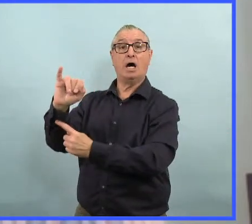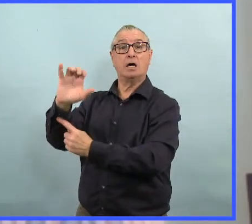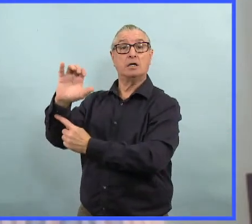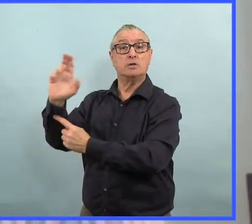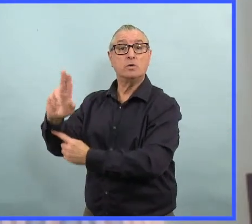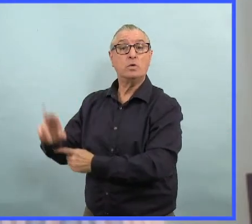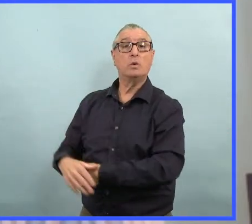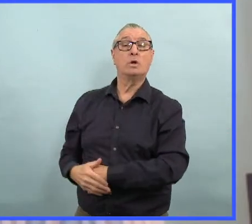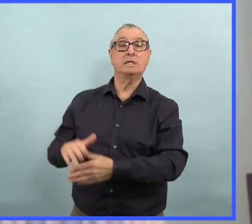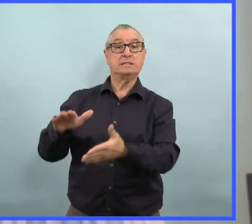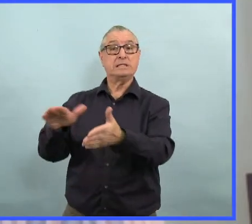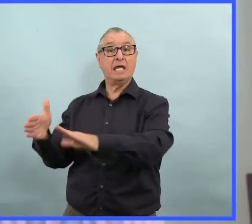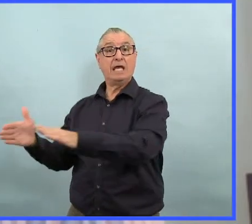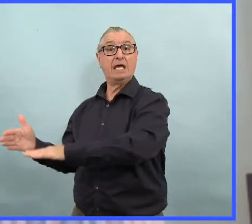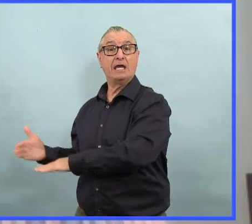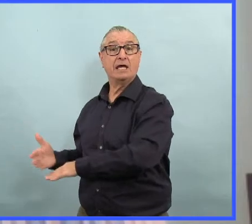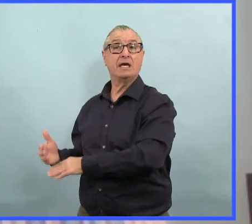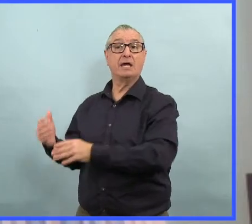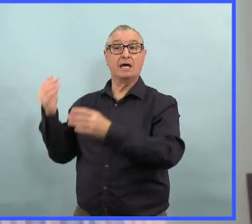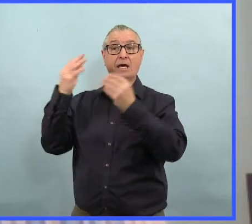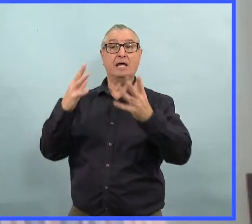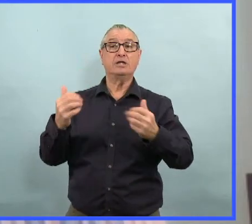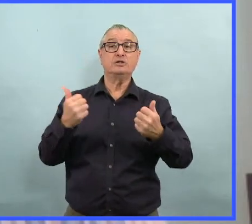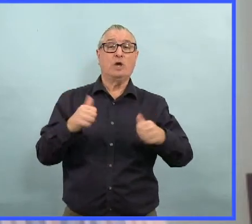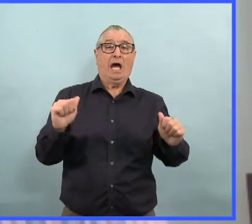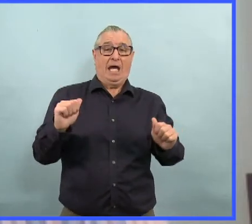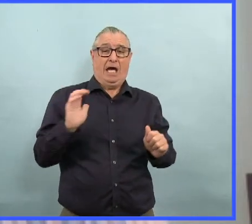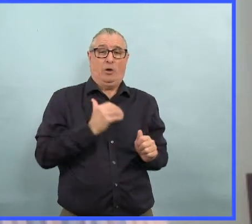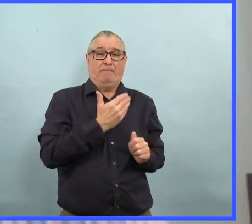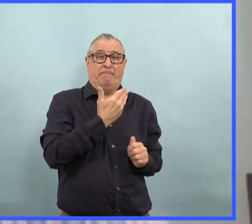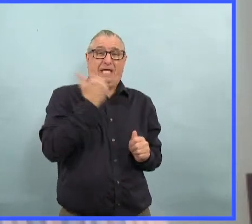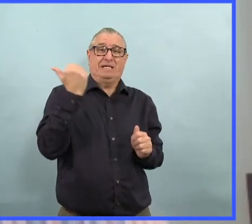um as best we can tell are actually attributable to the virus